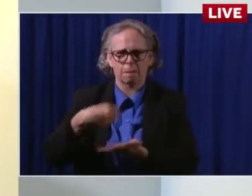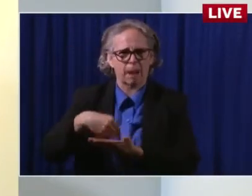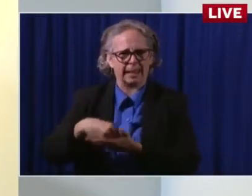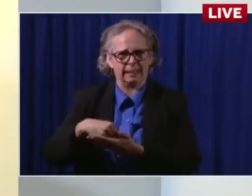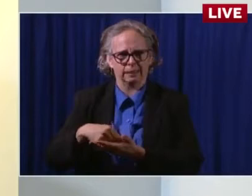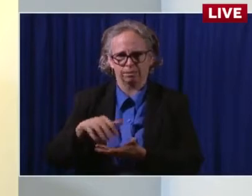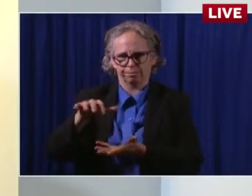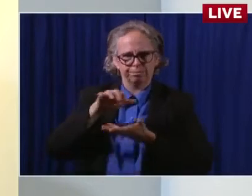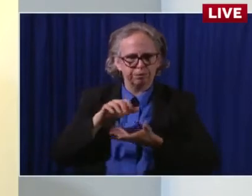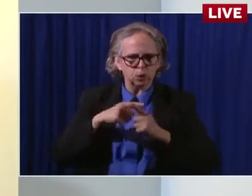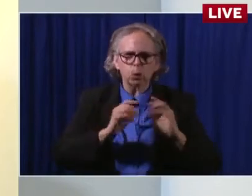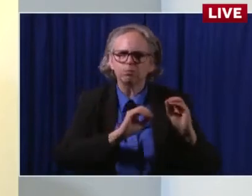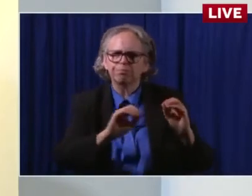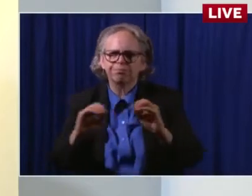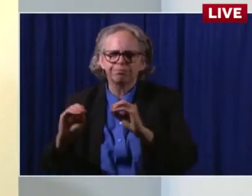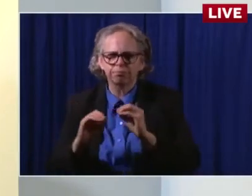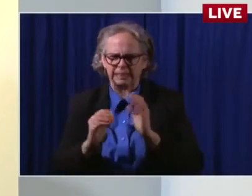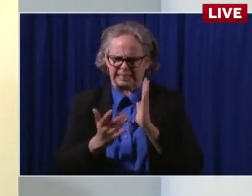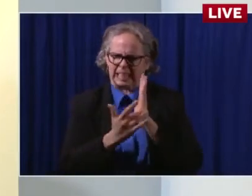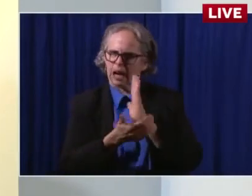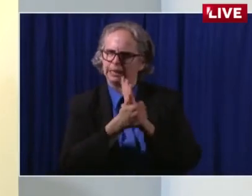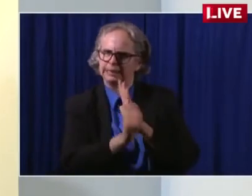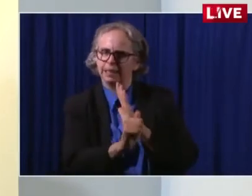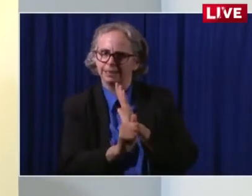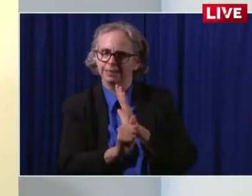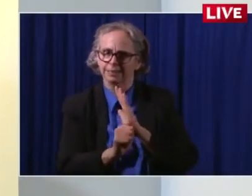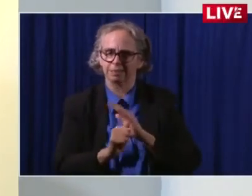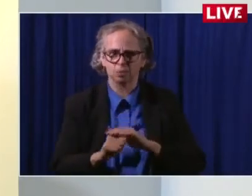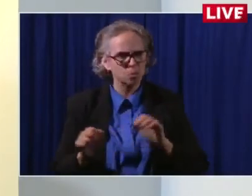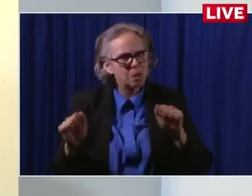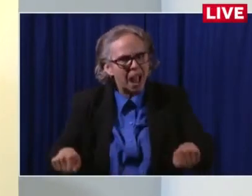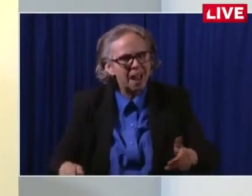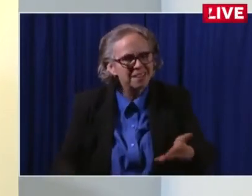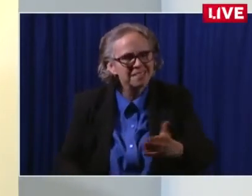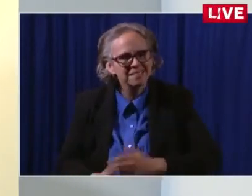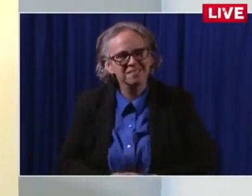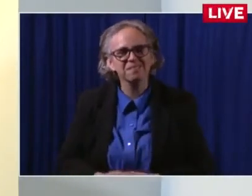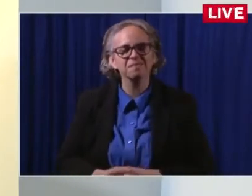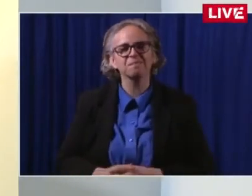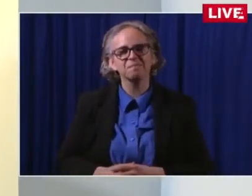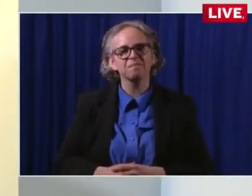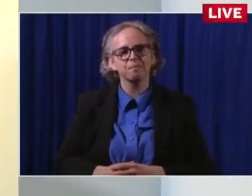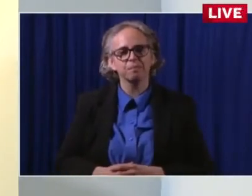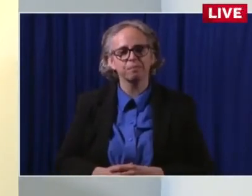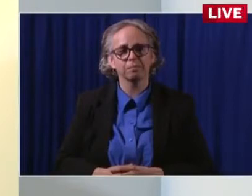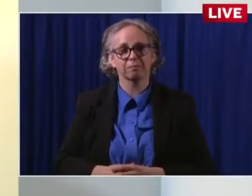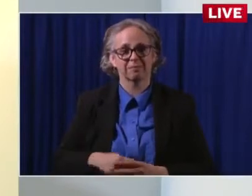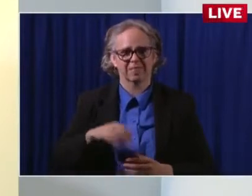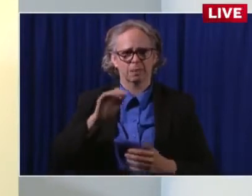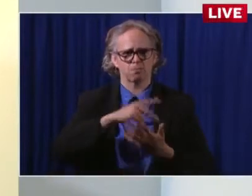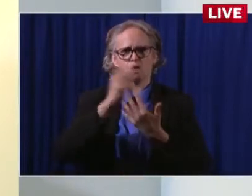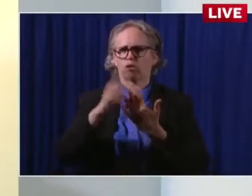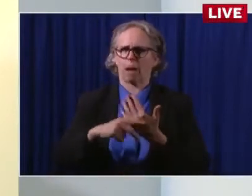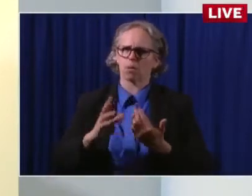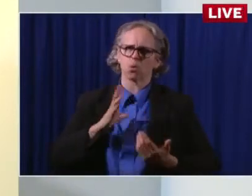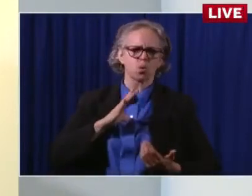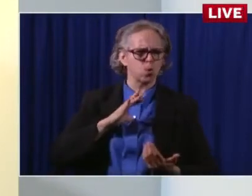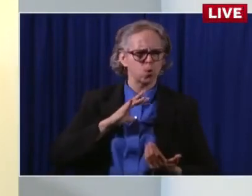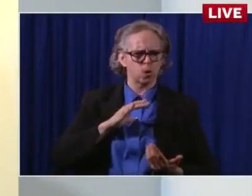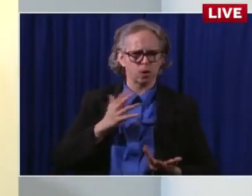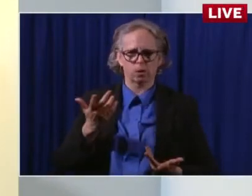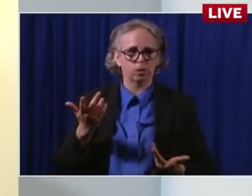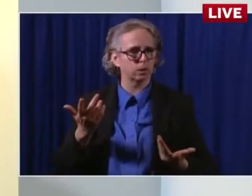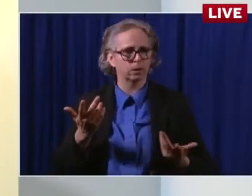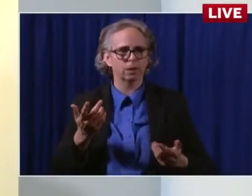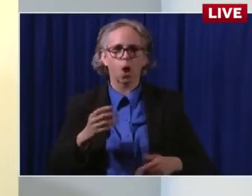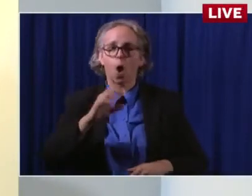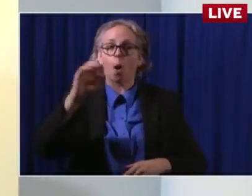WE KNOW A LOT OF THEM ARE DOING A REALLY GREAT JOB OF GETTING THE TECH SKILLS DEVELOPED IN THEIR WORKFORCE.